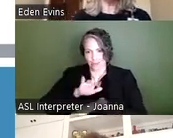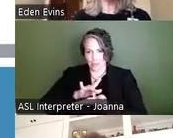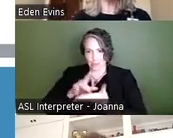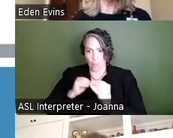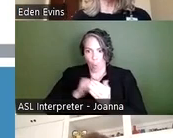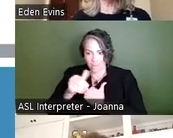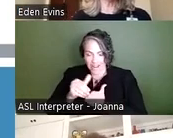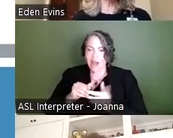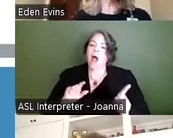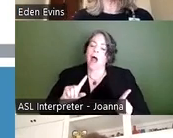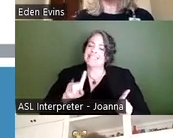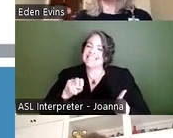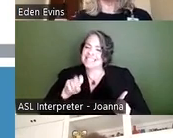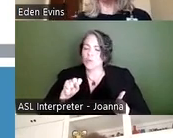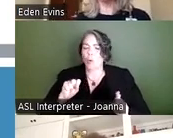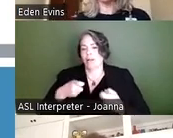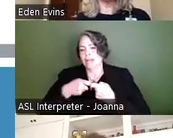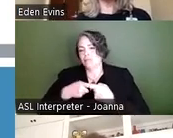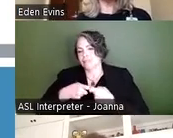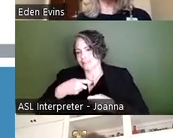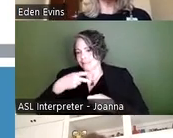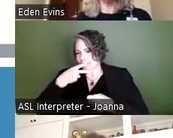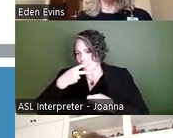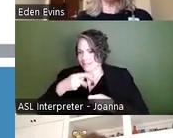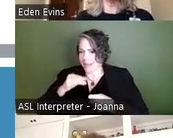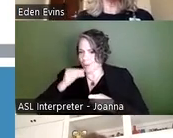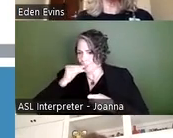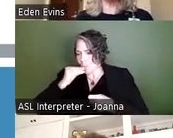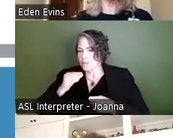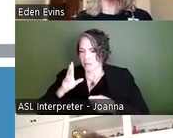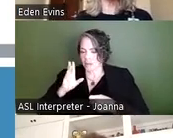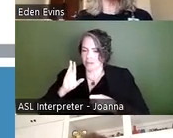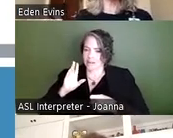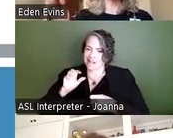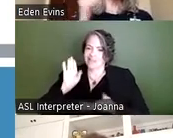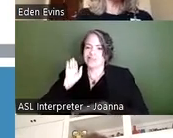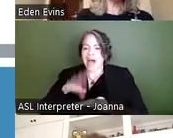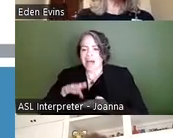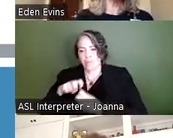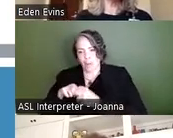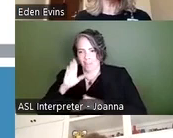problem. They are certainly highly addictive, but they're not going to interfere with the